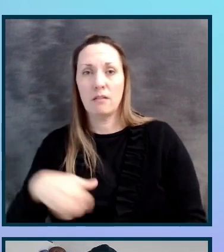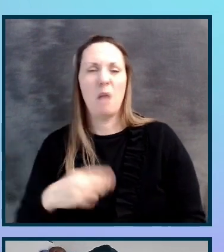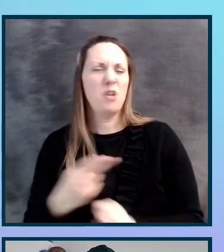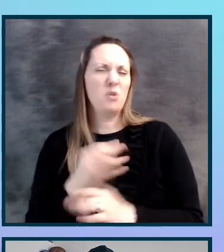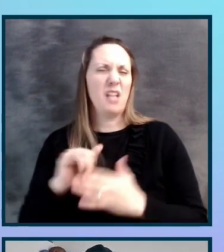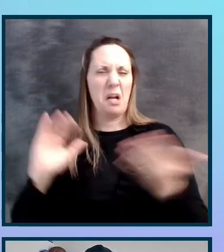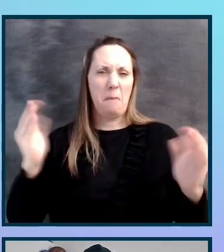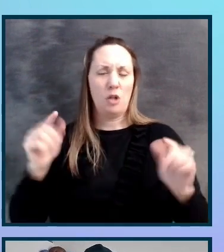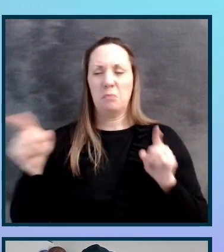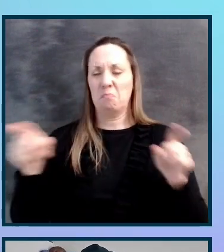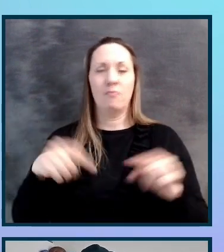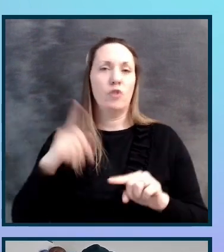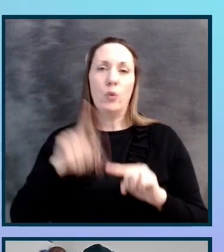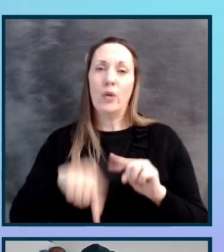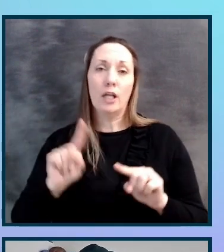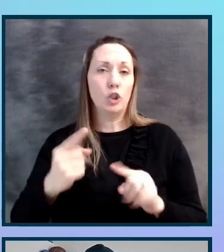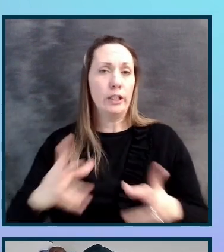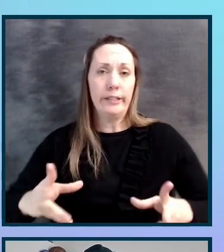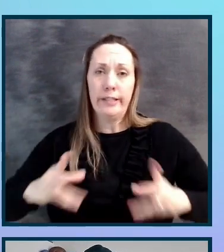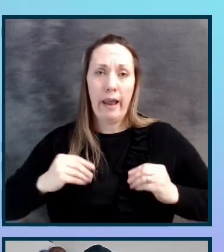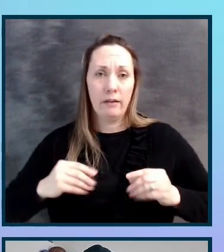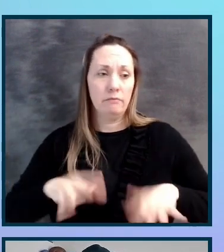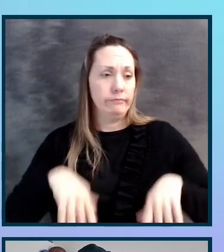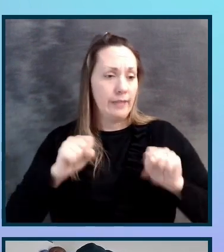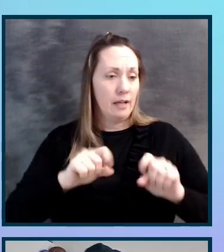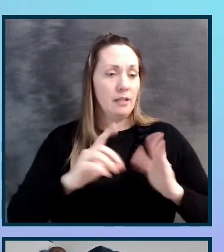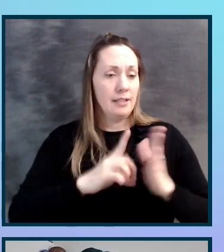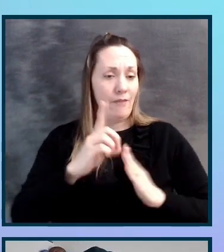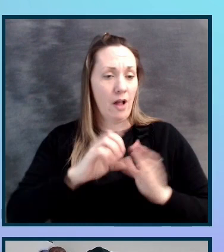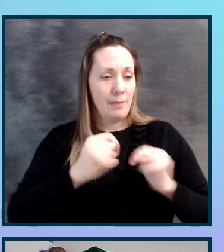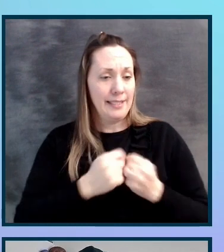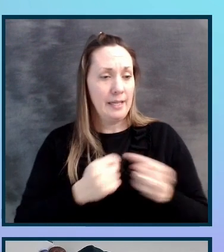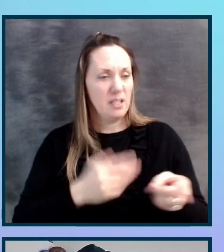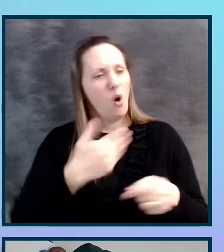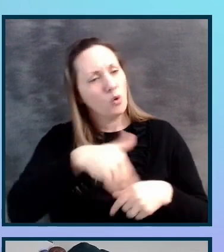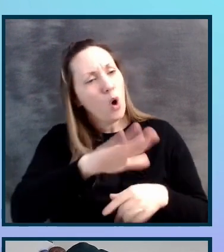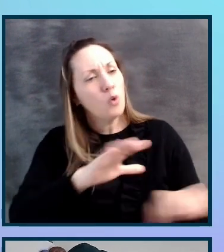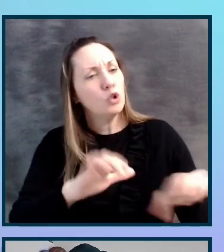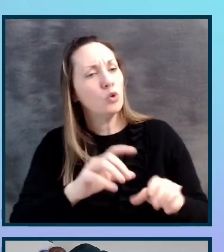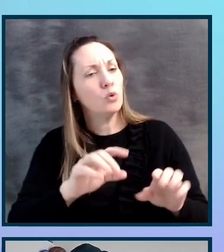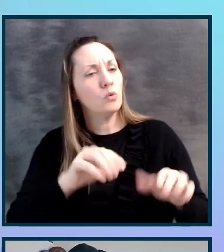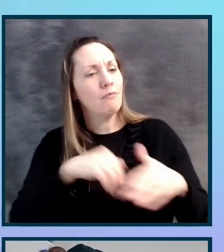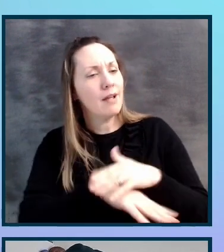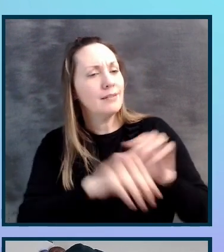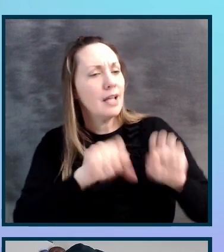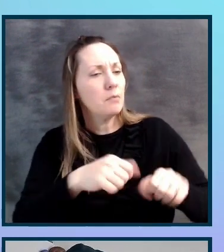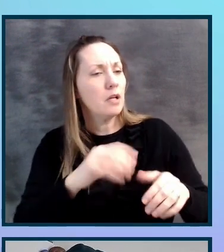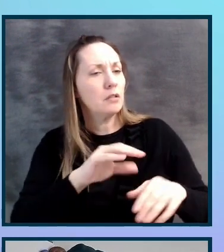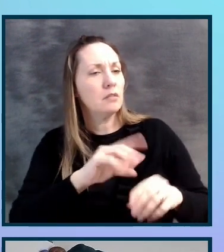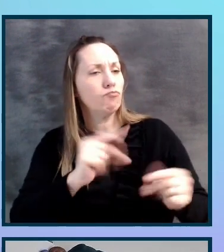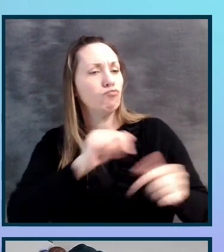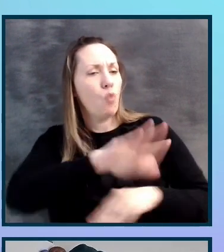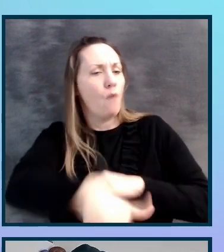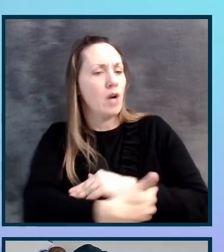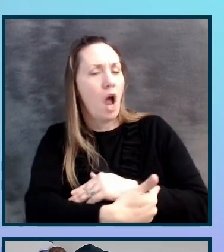You can't just take development teams and say, go do accessibility overnight. That's impossible, right?